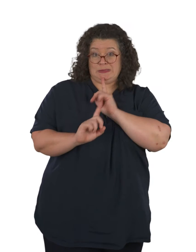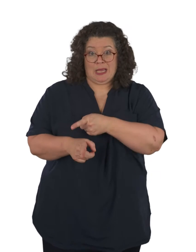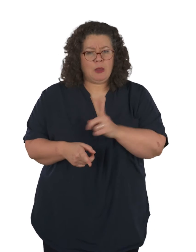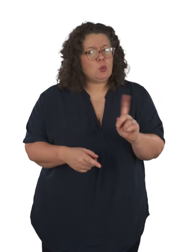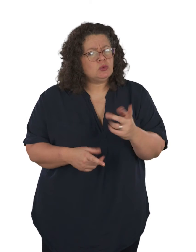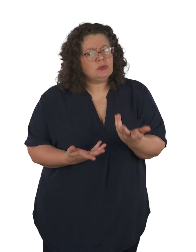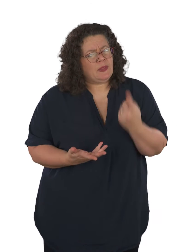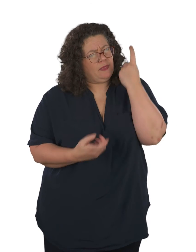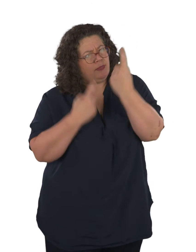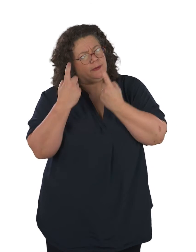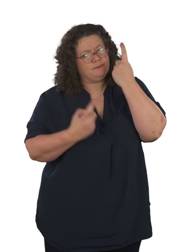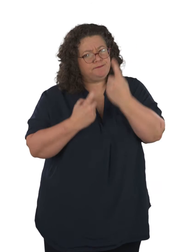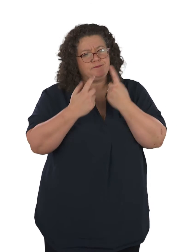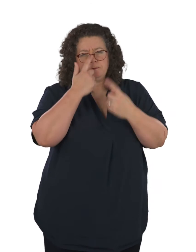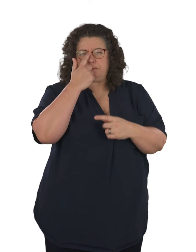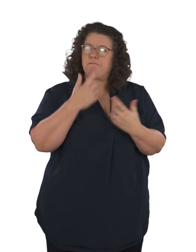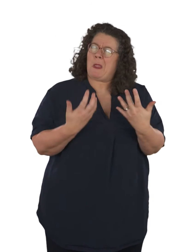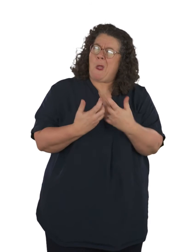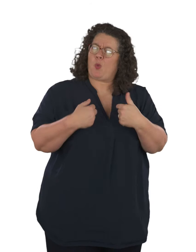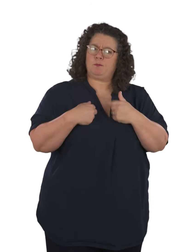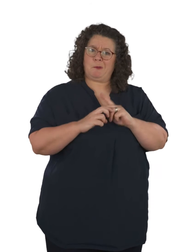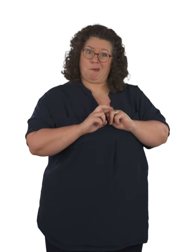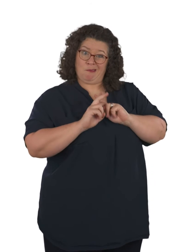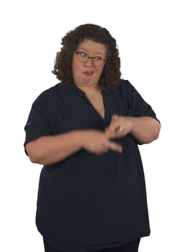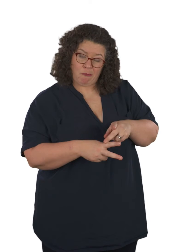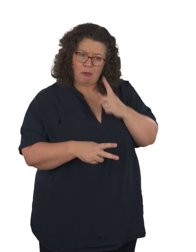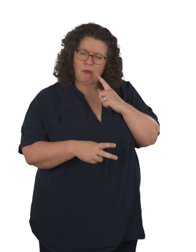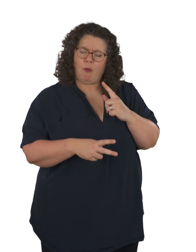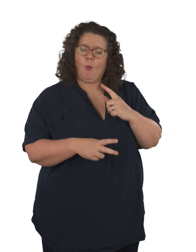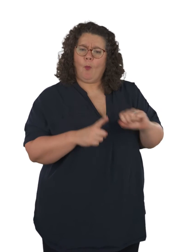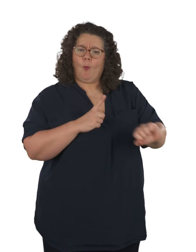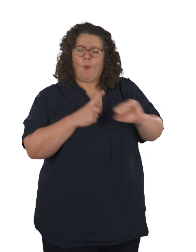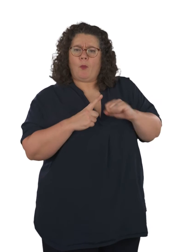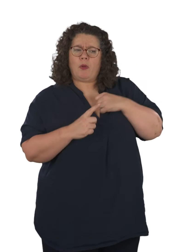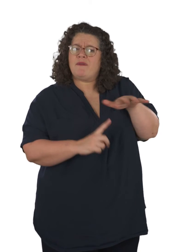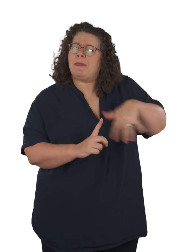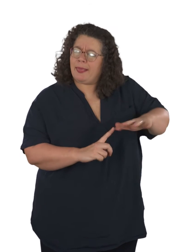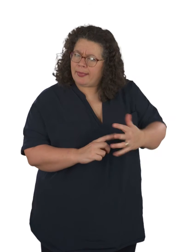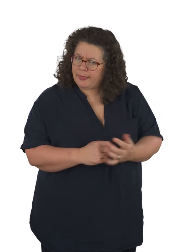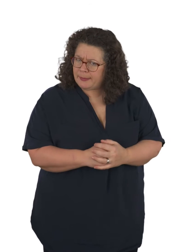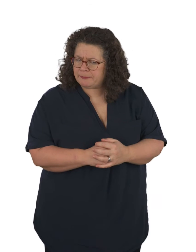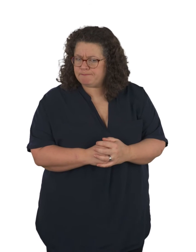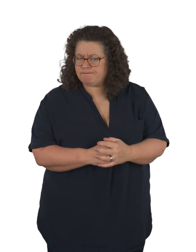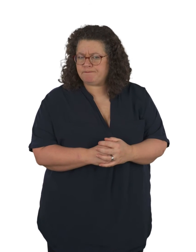Think about what you may want to say. Things like how caring affects you and your family,